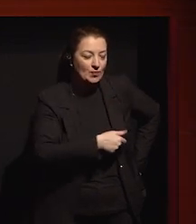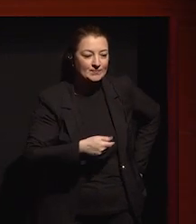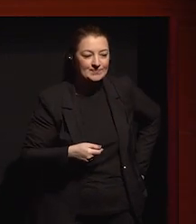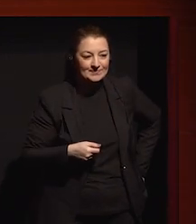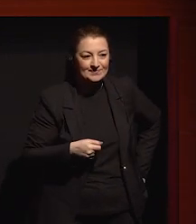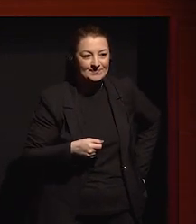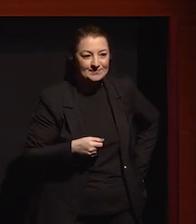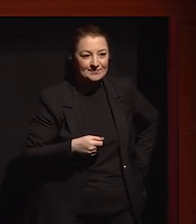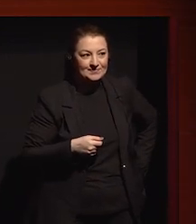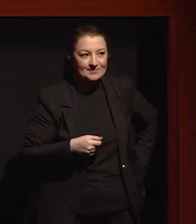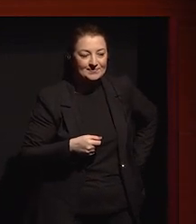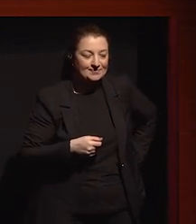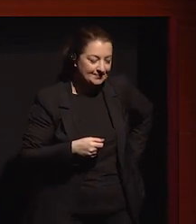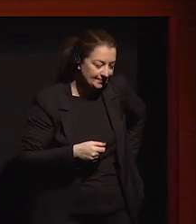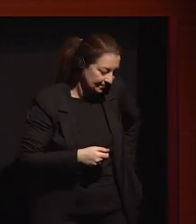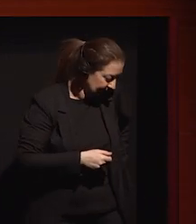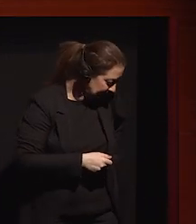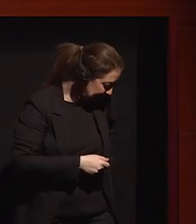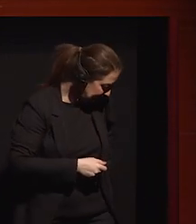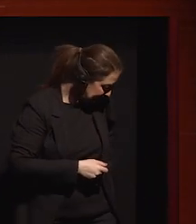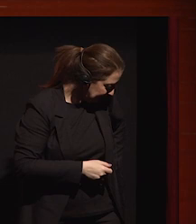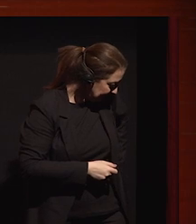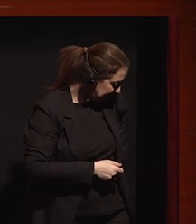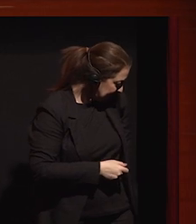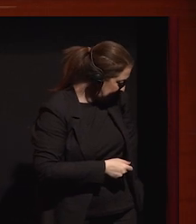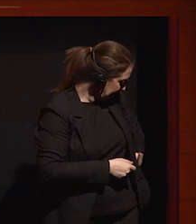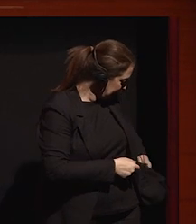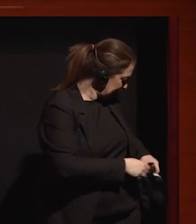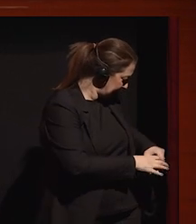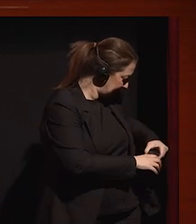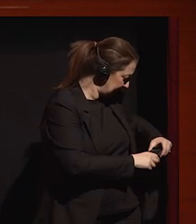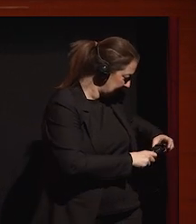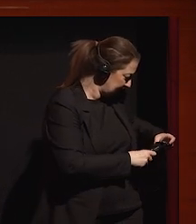to be a director British Council in Turkey. Which must be a best job in the world.